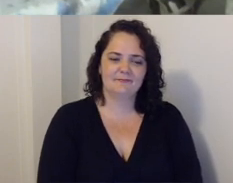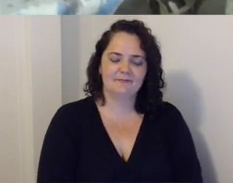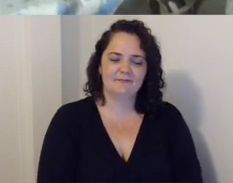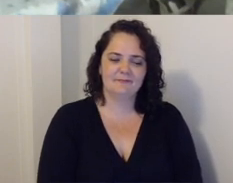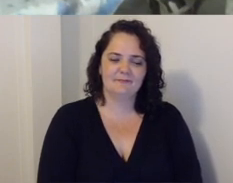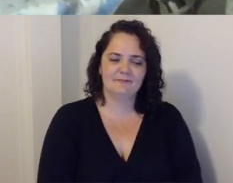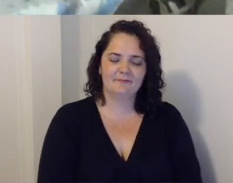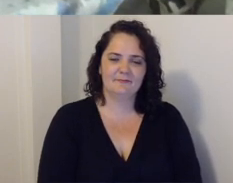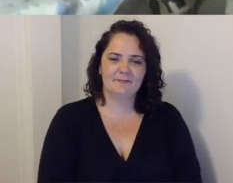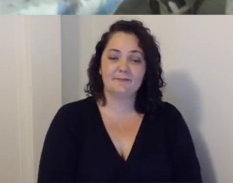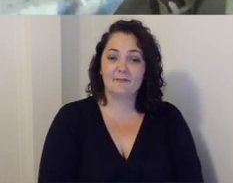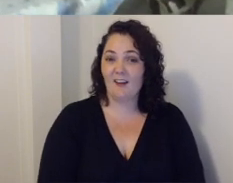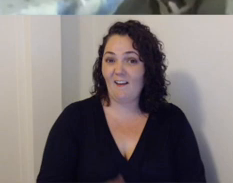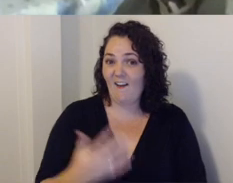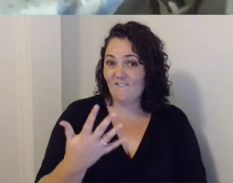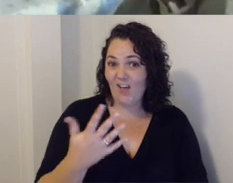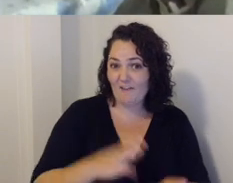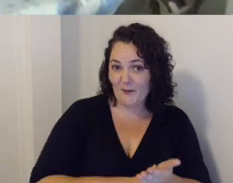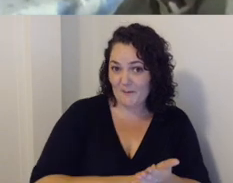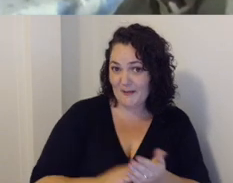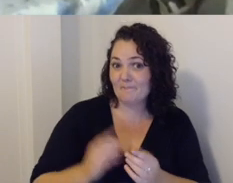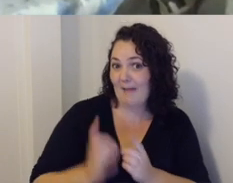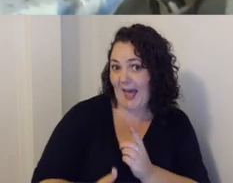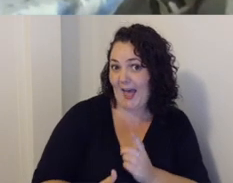alright and you're about five minutes in, it's gonna go quickly y'all